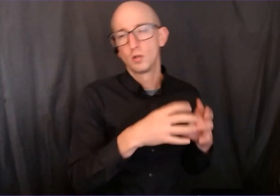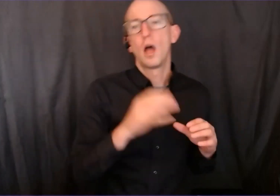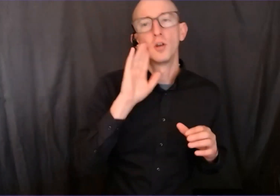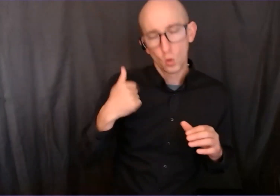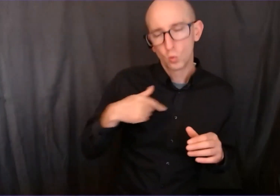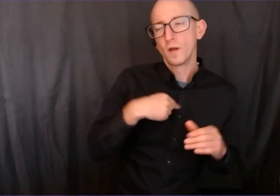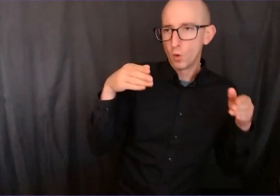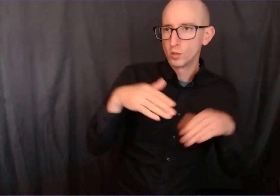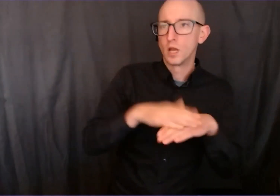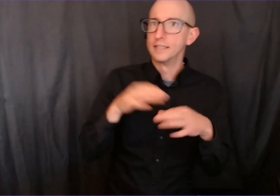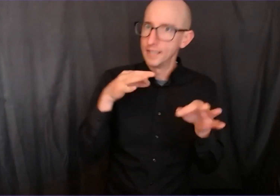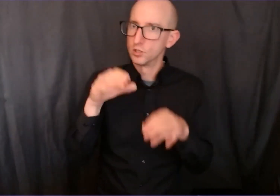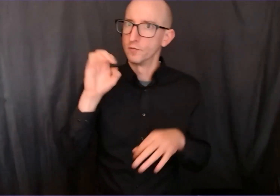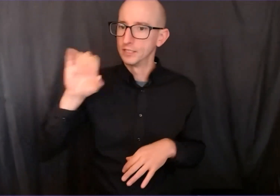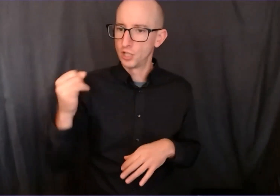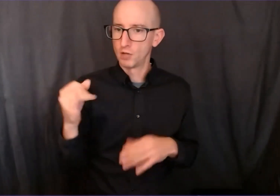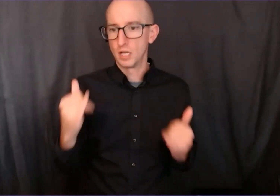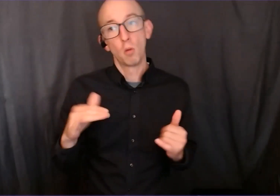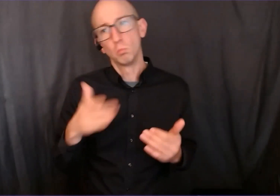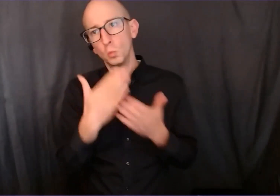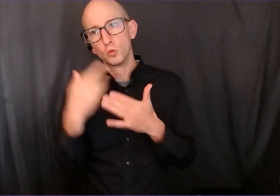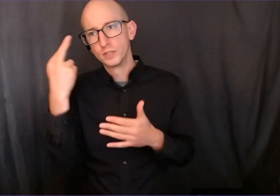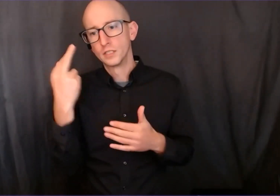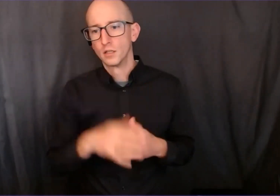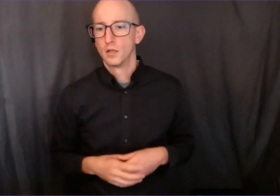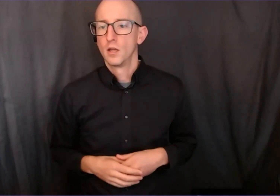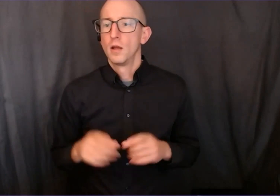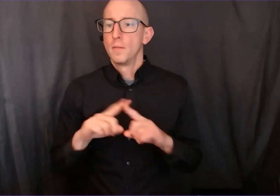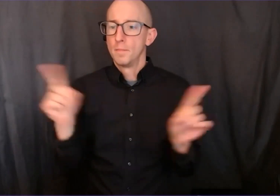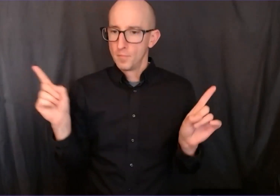So who is eligible for these funds? We anticipate